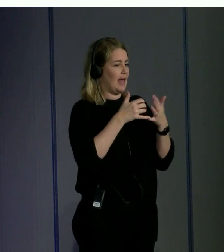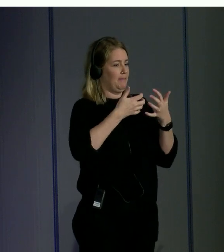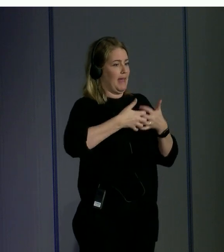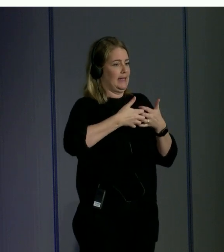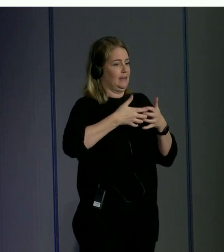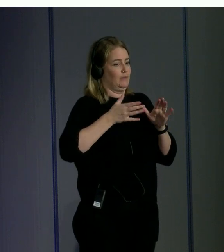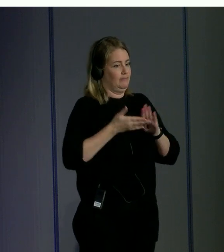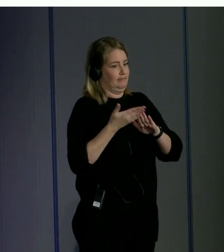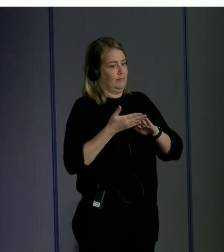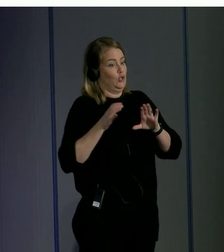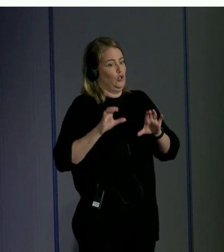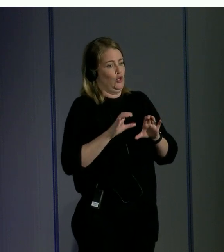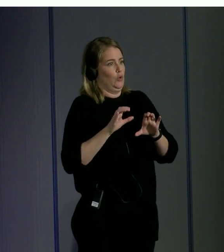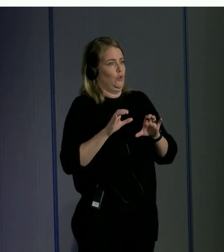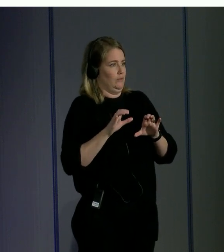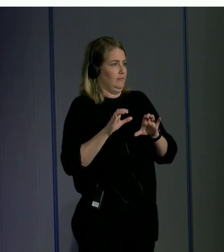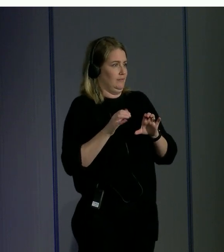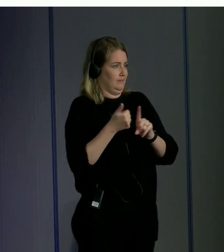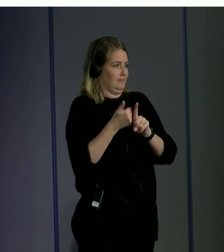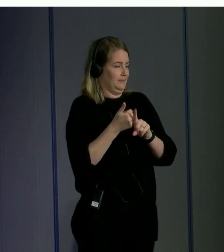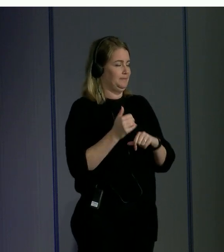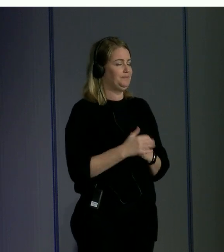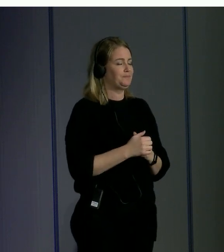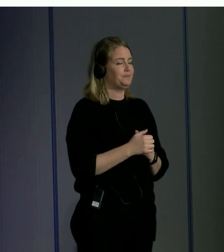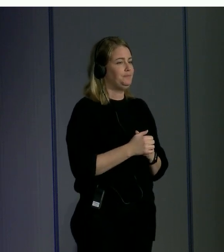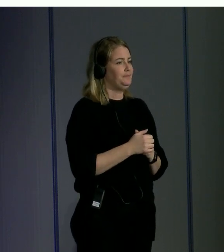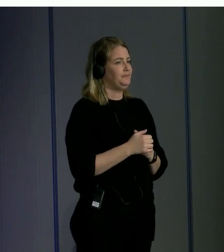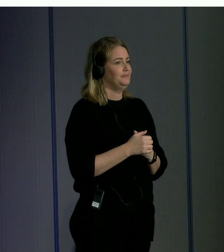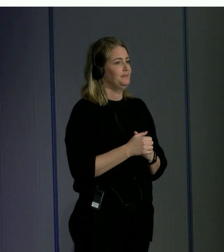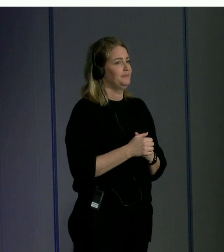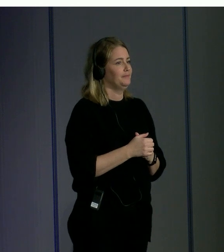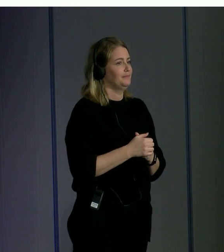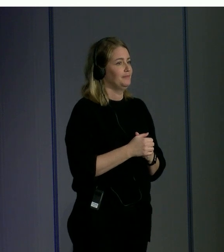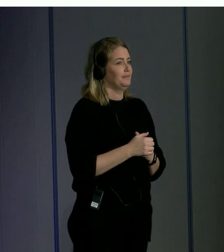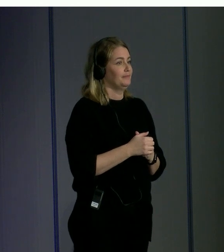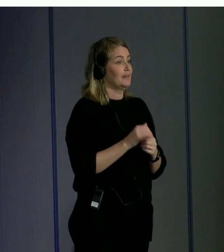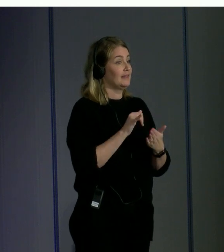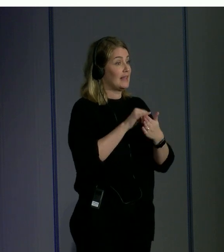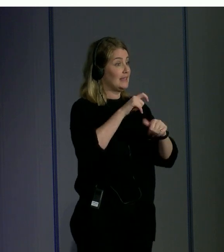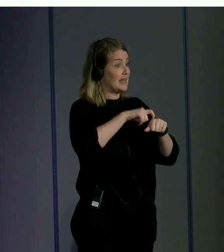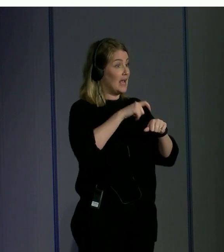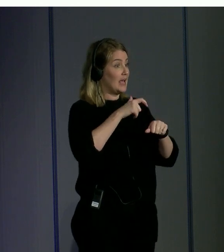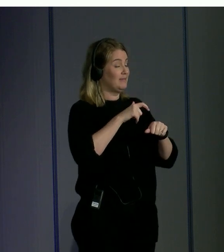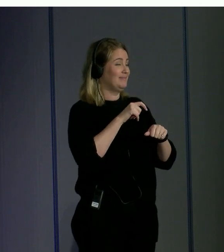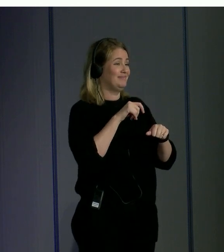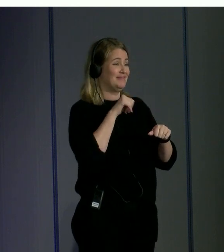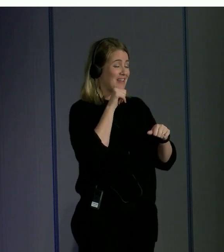that by yourself. And at that point, it becomes inaccessible.